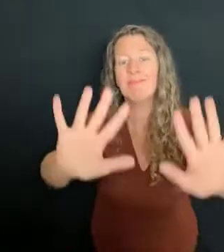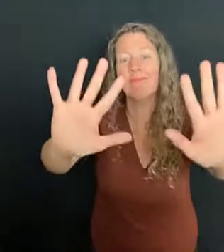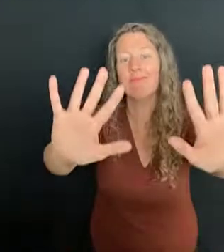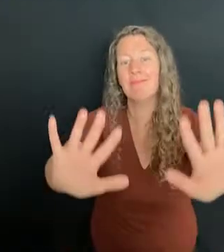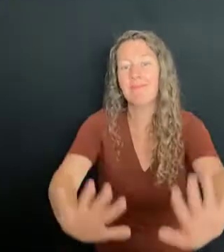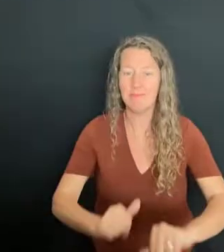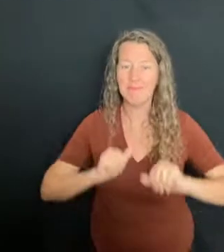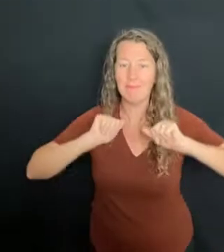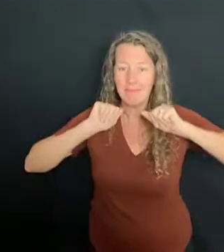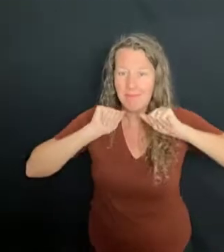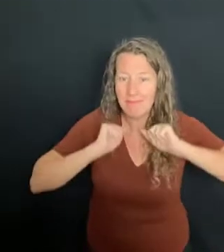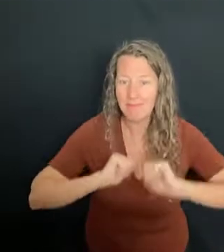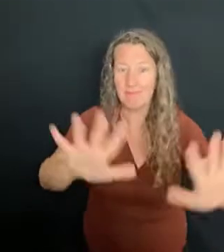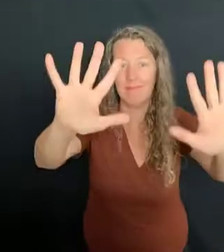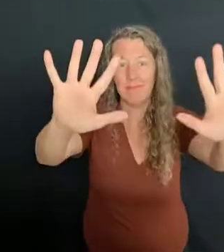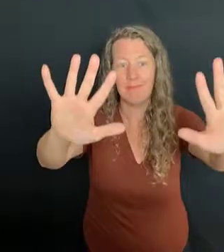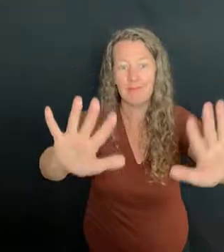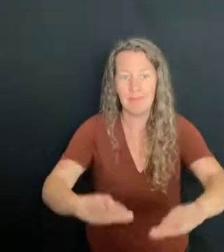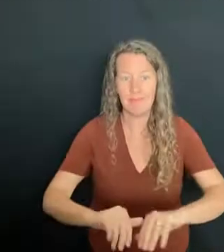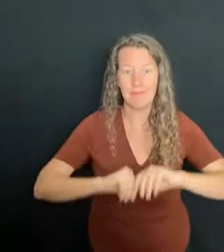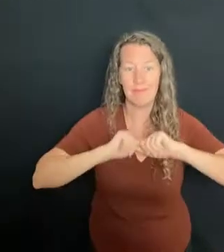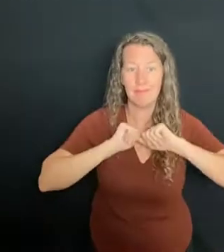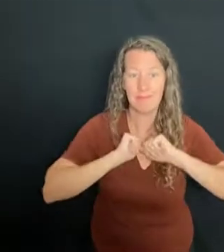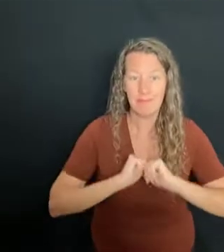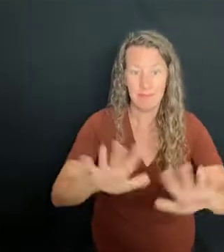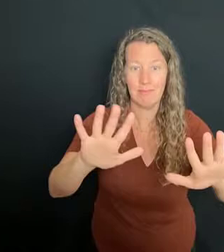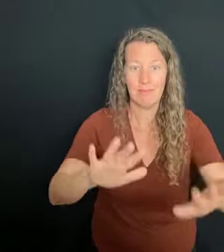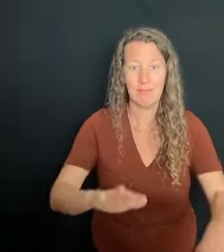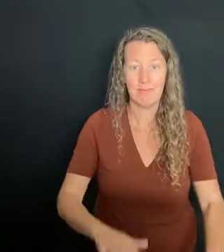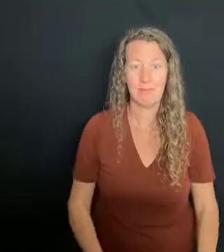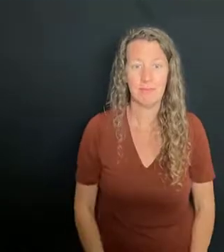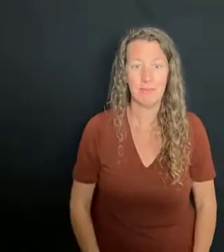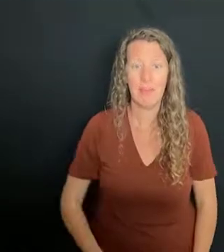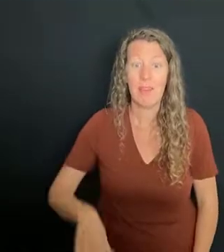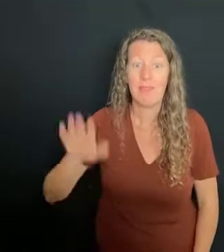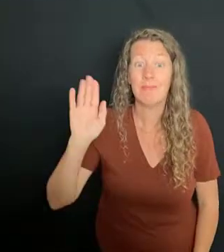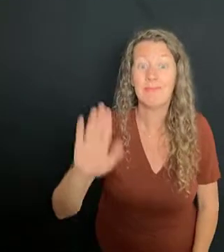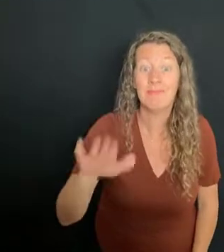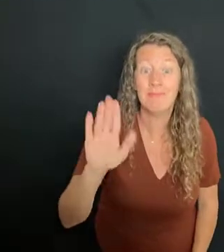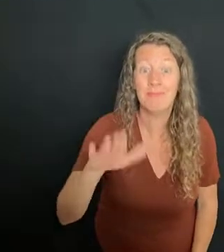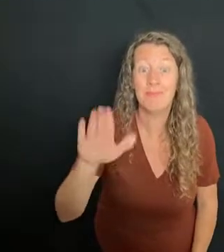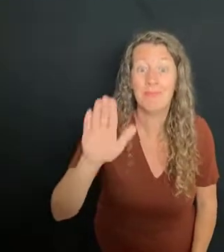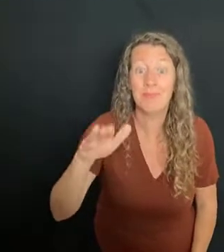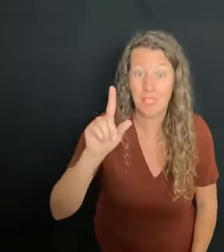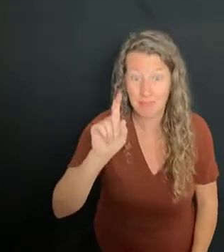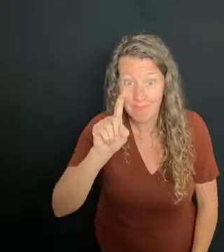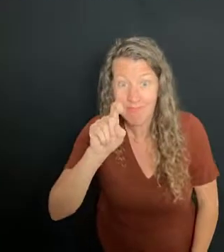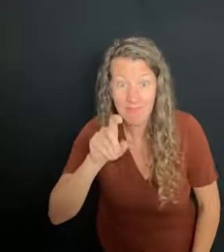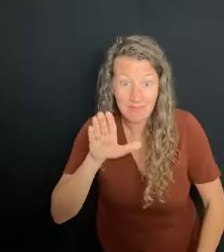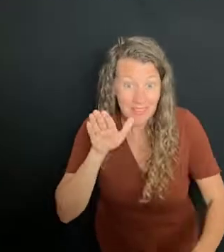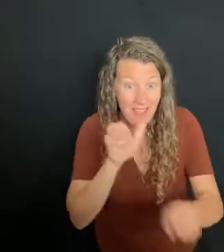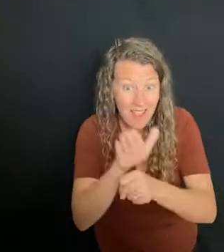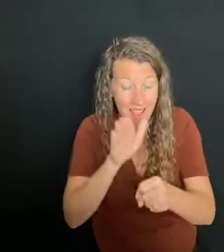shows the words "is this high enough, sweetheart". Rosalee's speech bubble says "it's perfect, mommy".